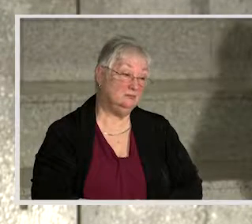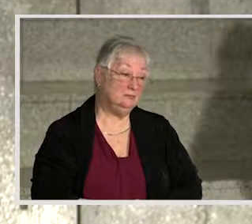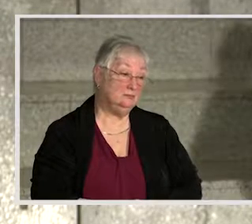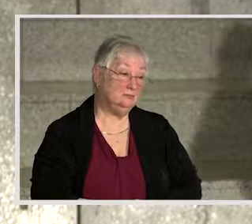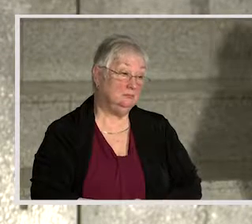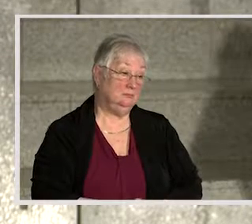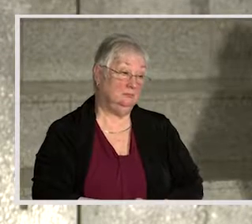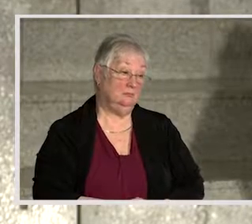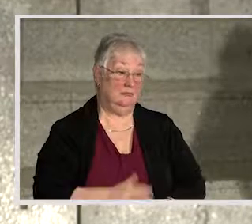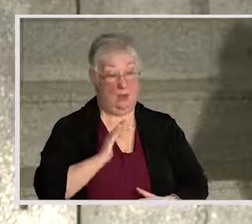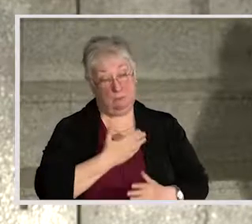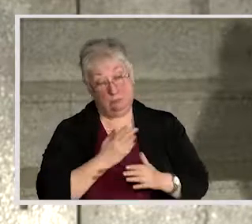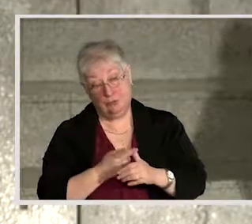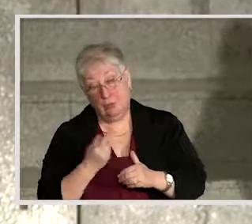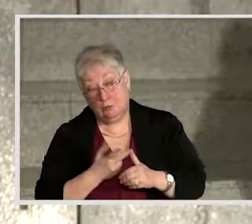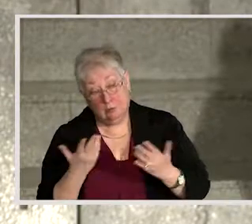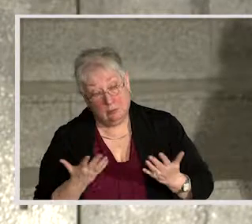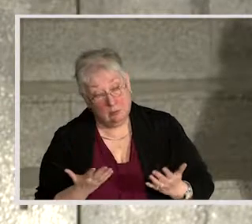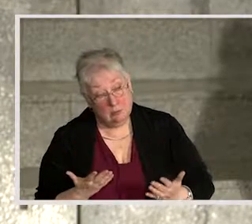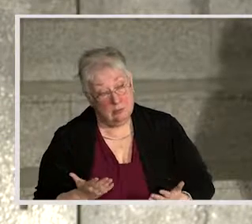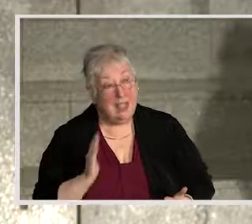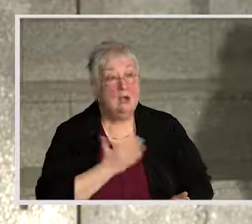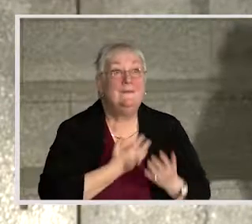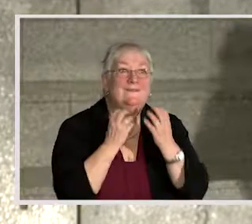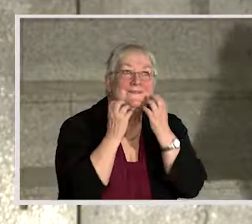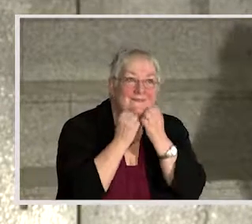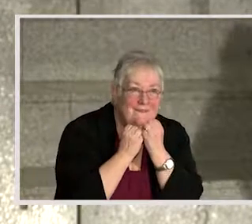ADMINISTRATION AND THE WASHINGTONIANS WILL PROVIDE THE